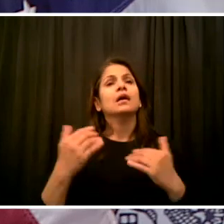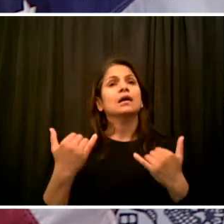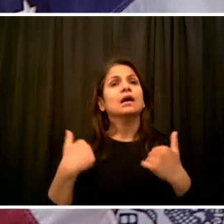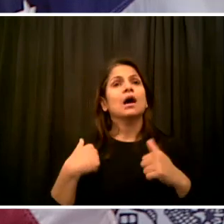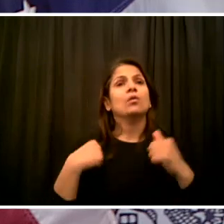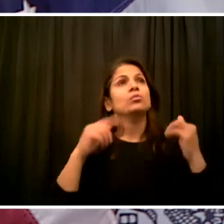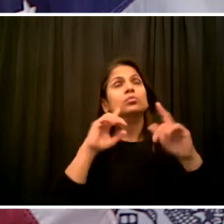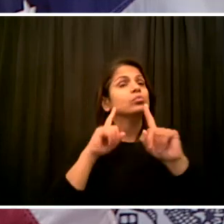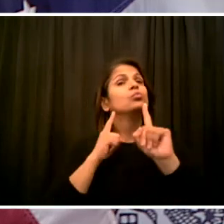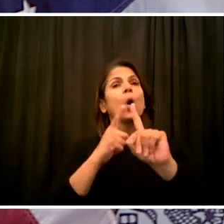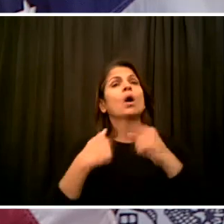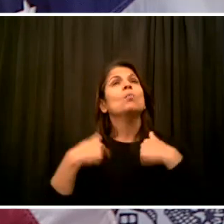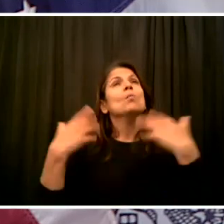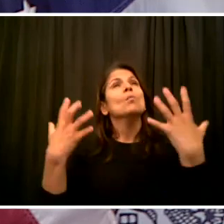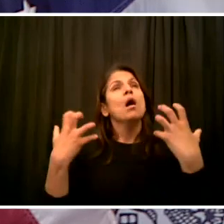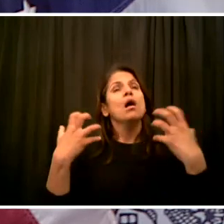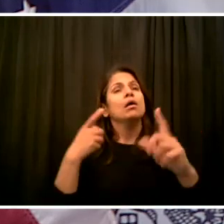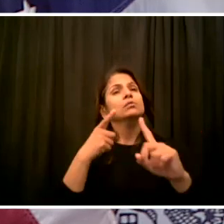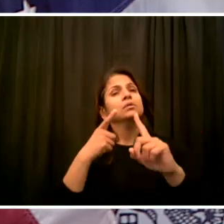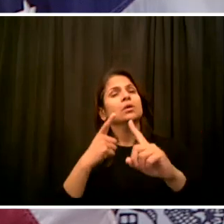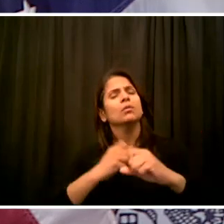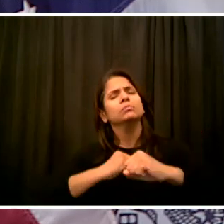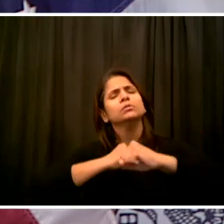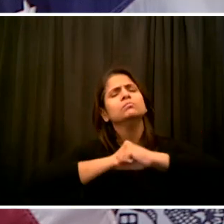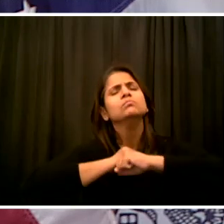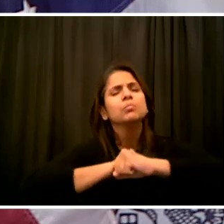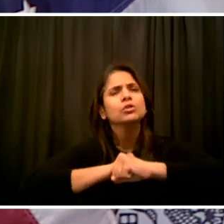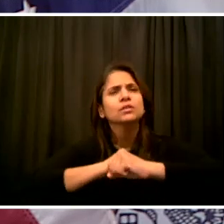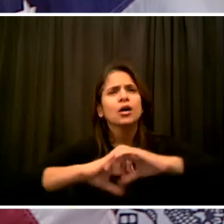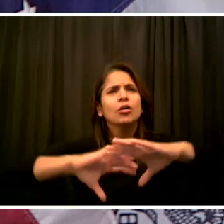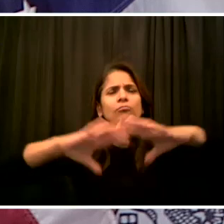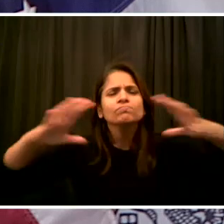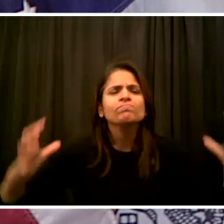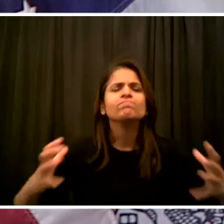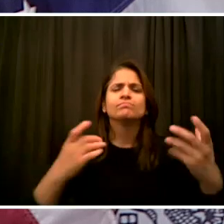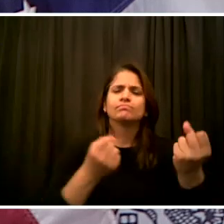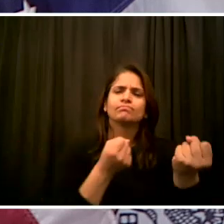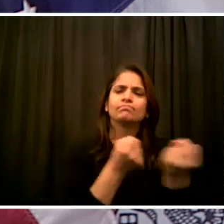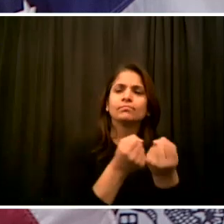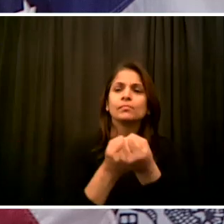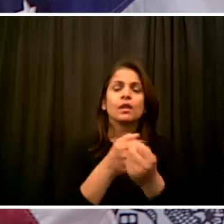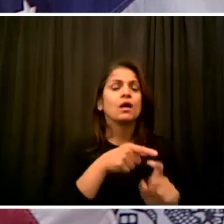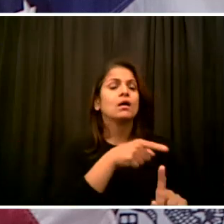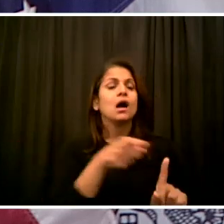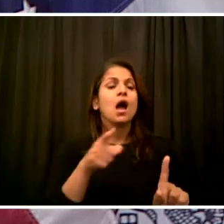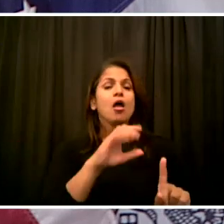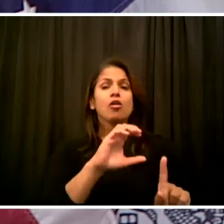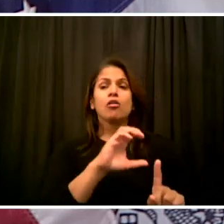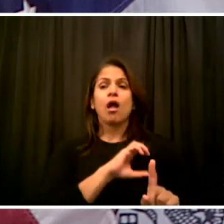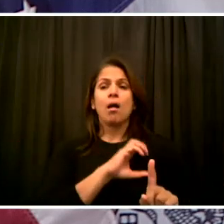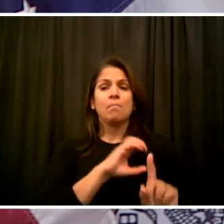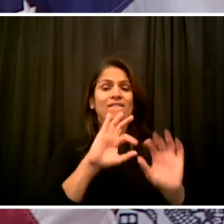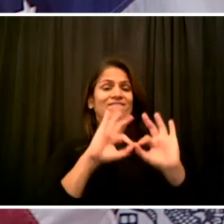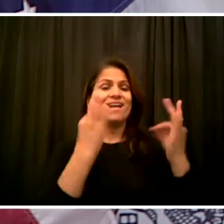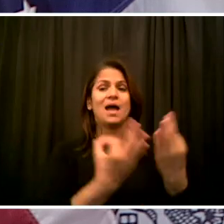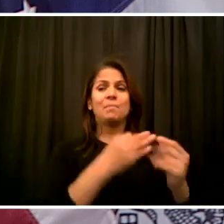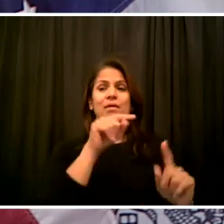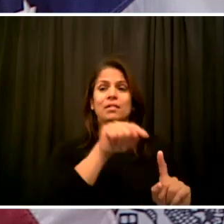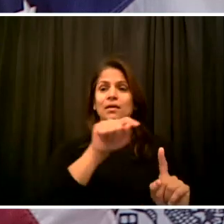WHOLE. AND TO MAKE SURE THE FEDERAL GOVERNMENT REALLY STEPS UP TO ITS RESPONSIBILITY. THIS IS NOT